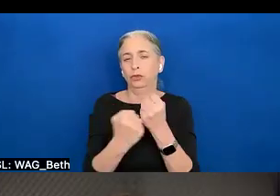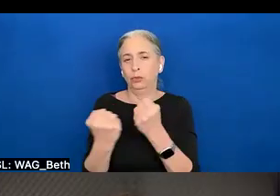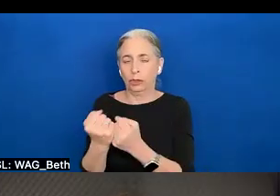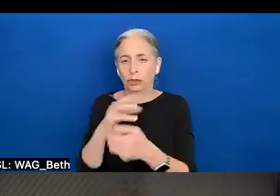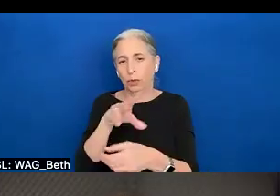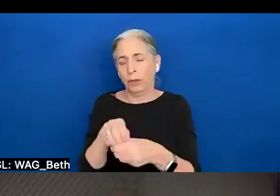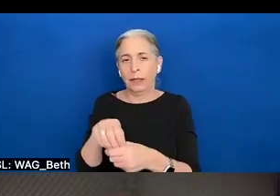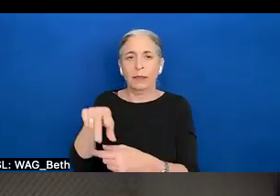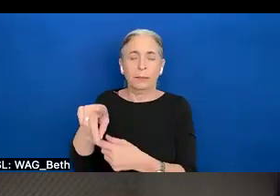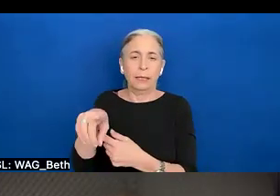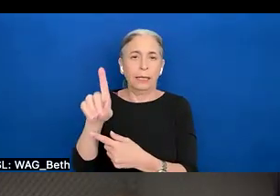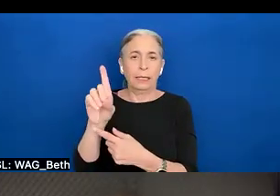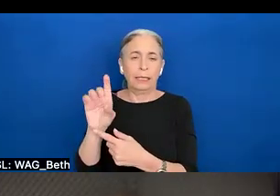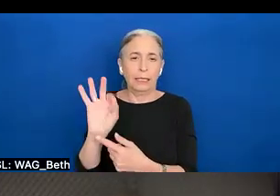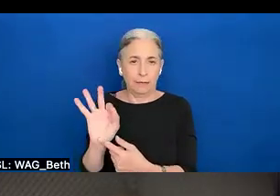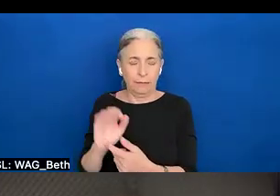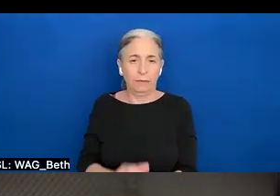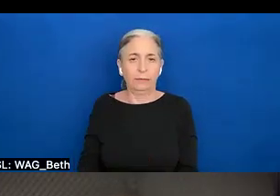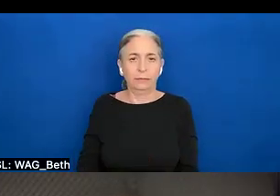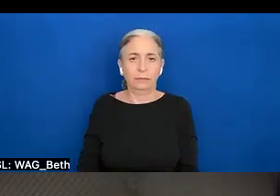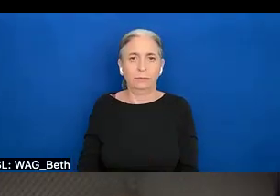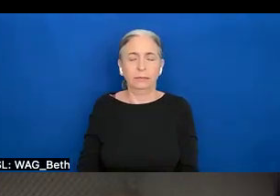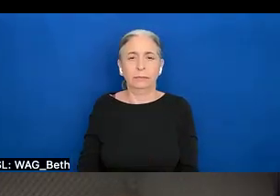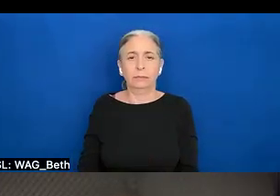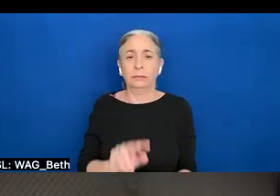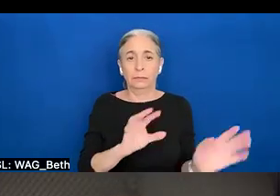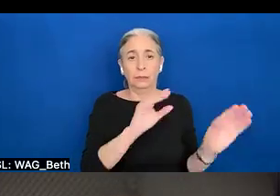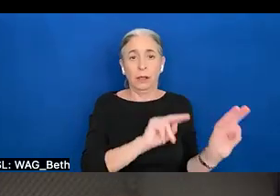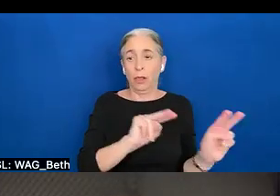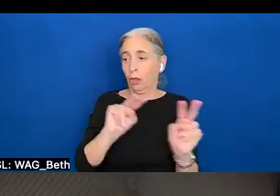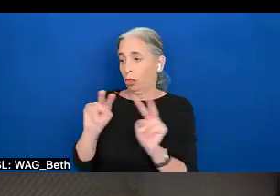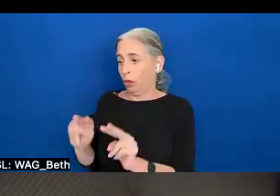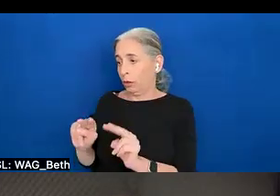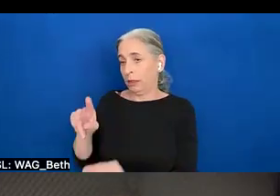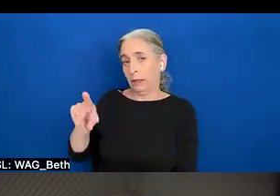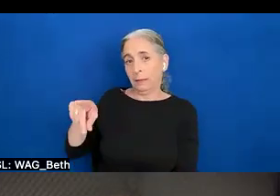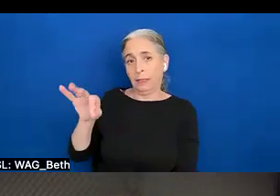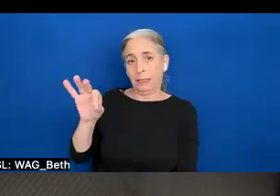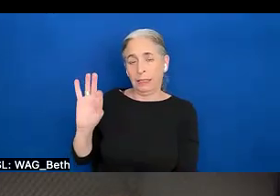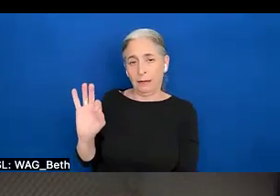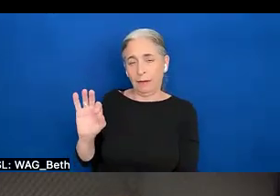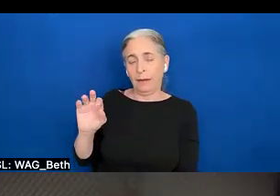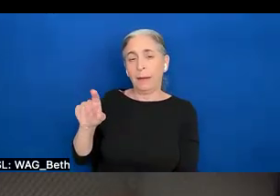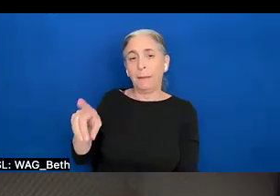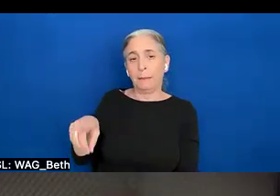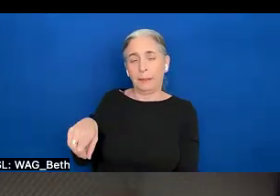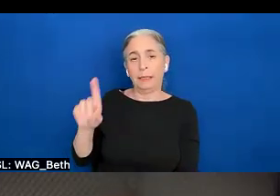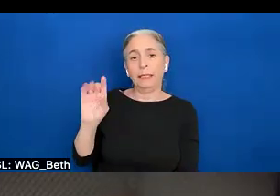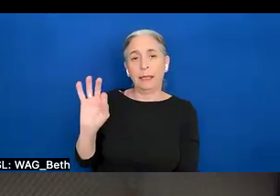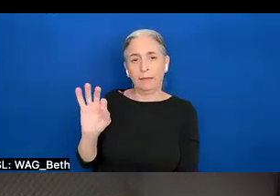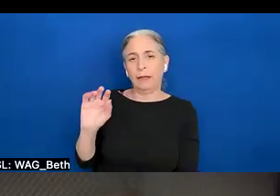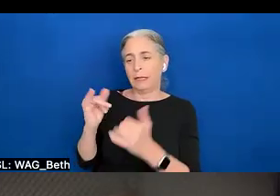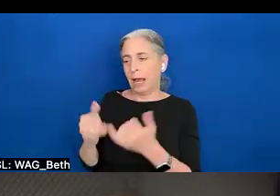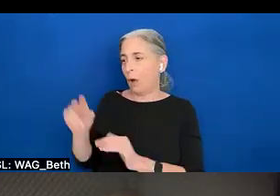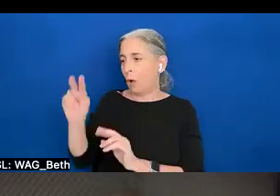So let's go for a moment in the PDF and look at the --